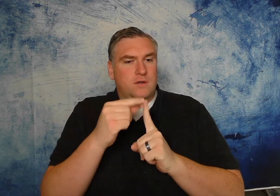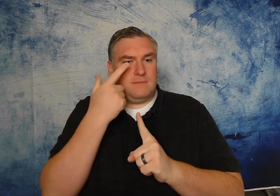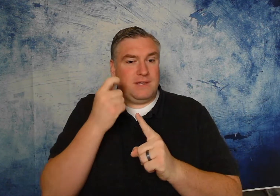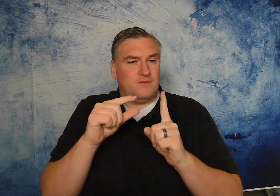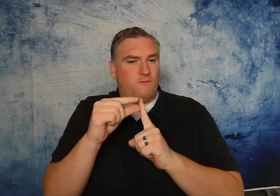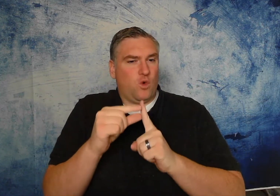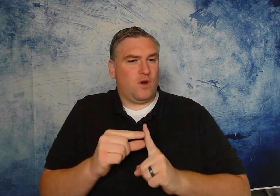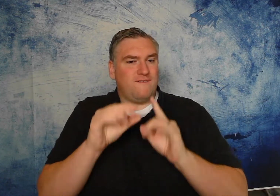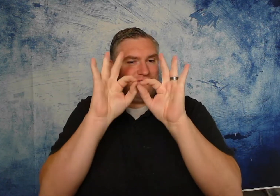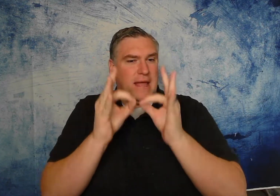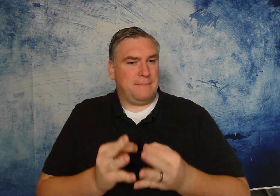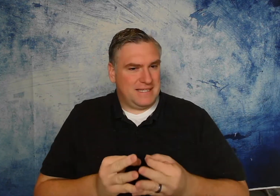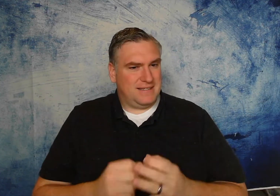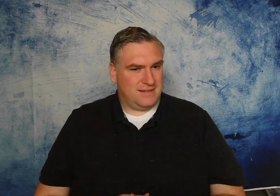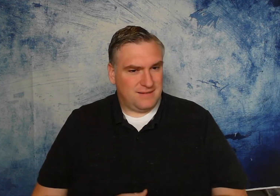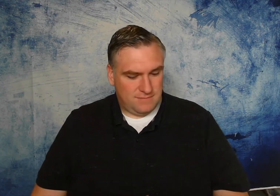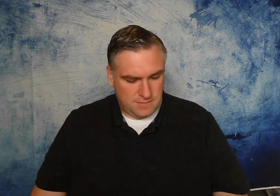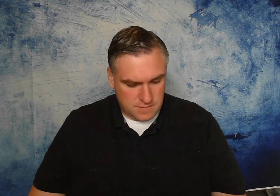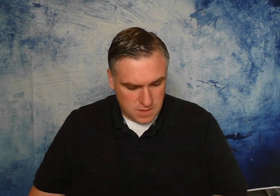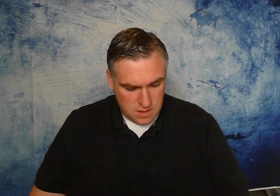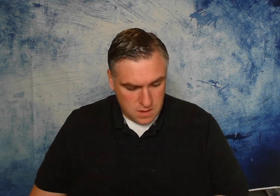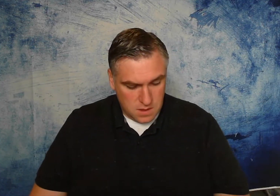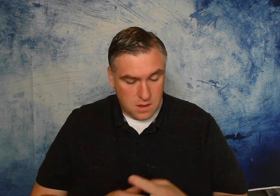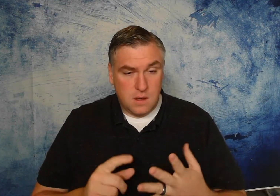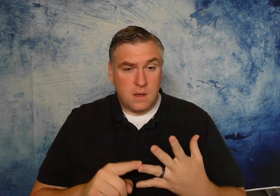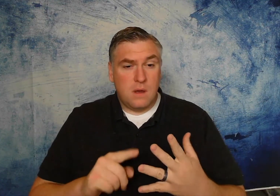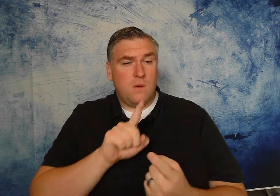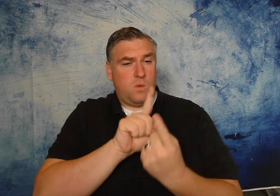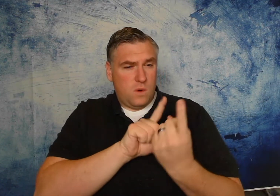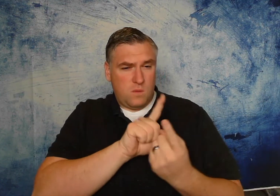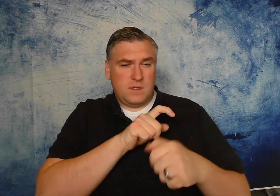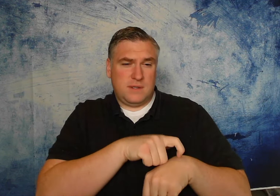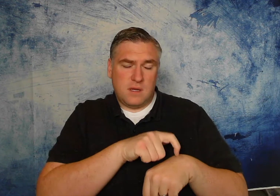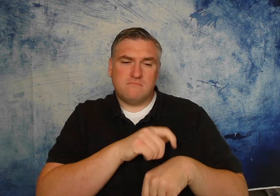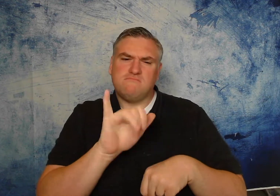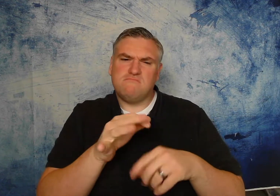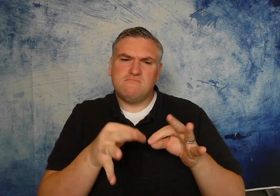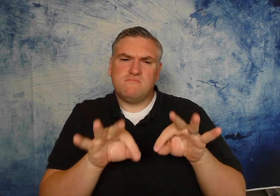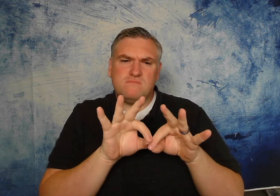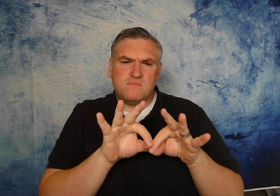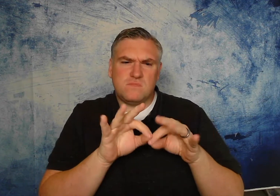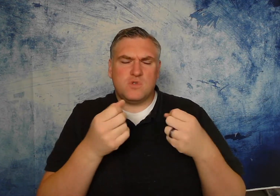so we know a lot of words just from one word because of those word families. One-on-one